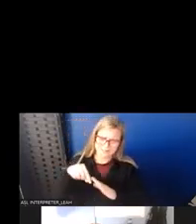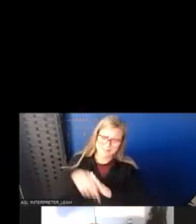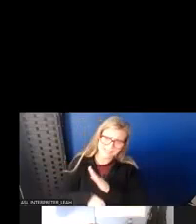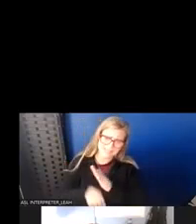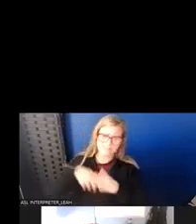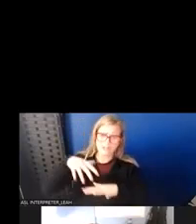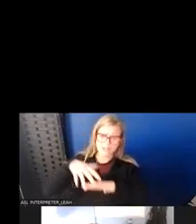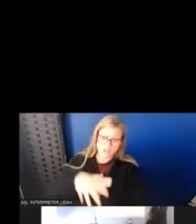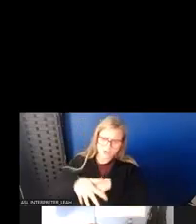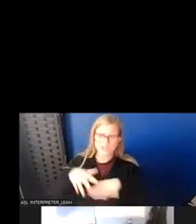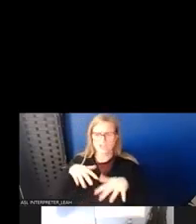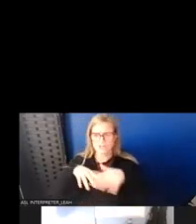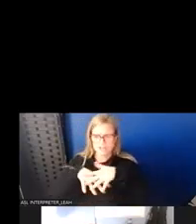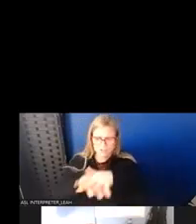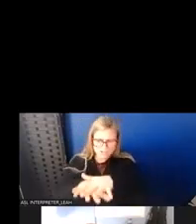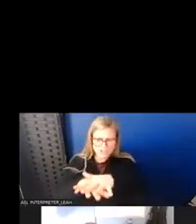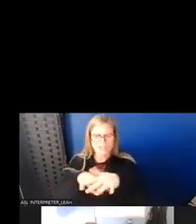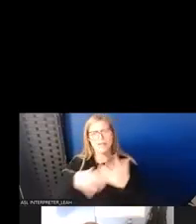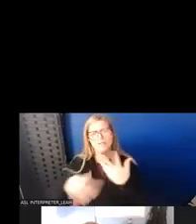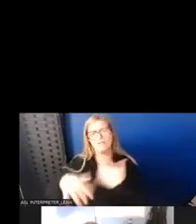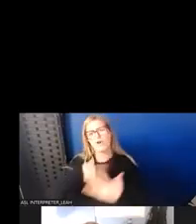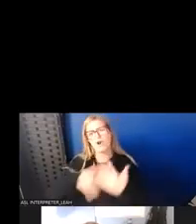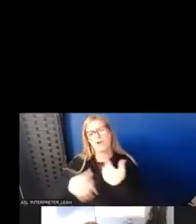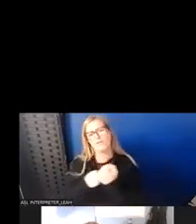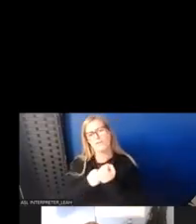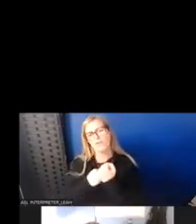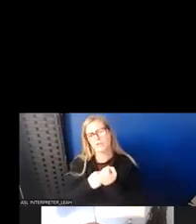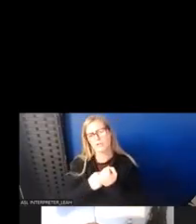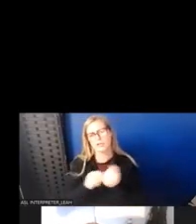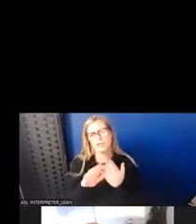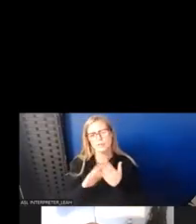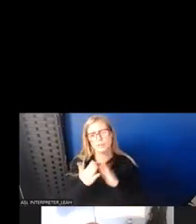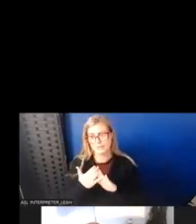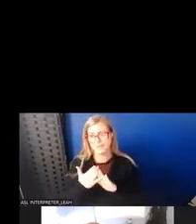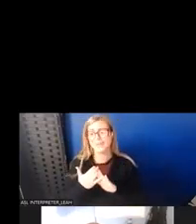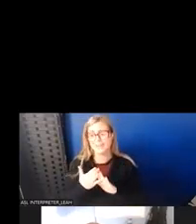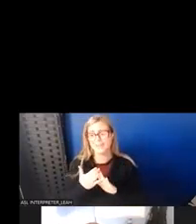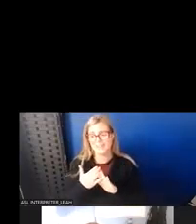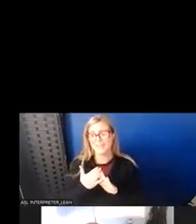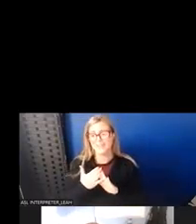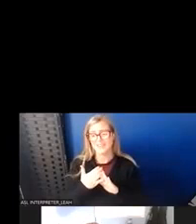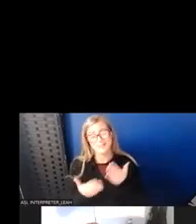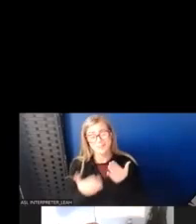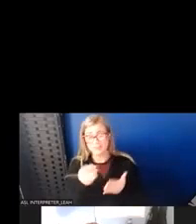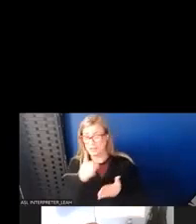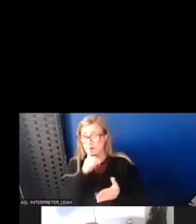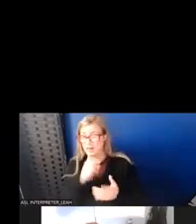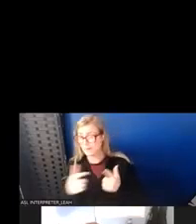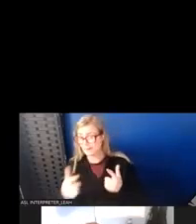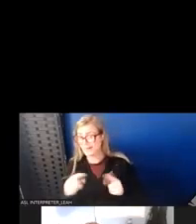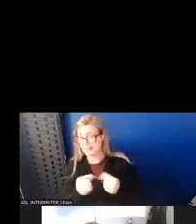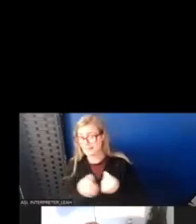So on the one hand, you may be on some of these really big teams we work on, some teams with more than 100 people.